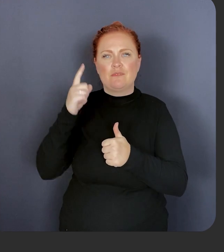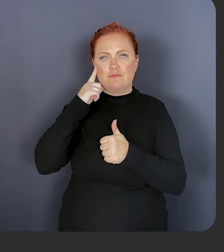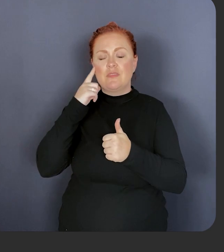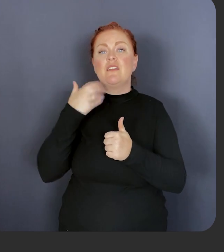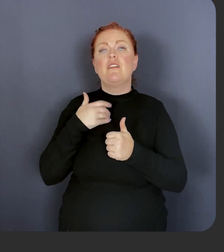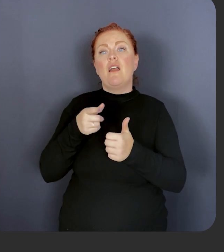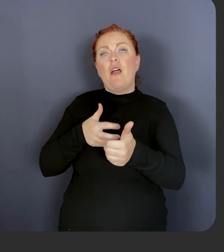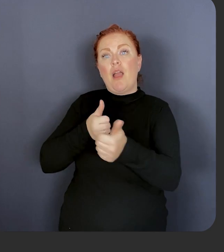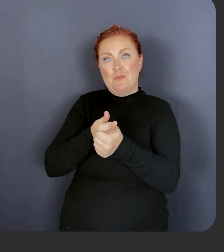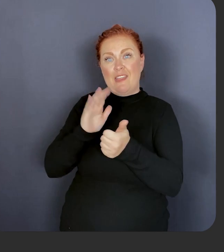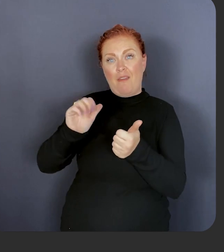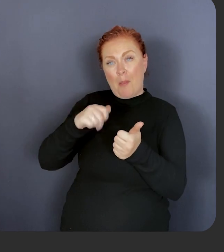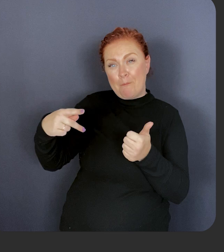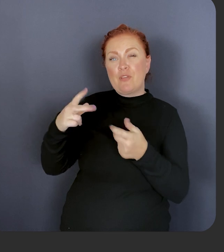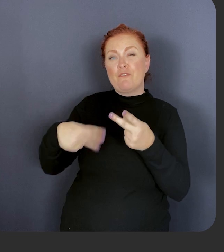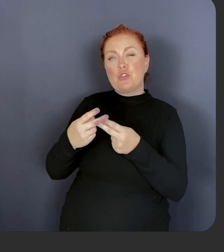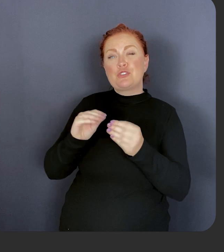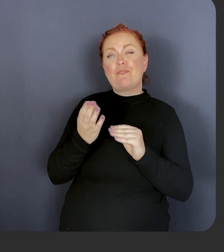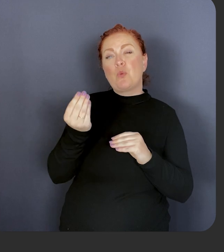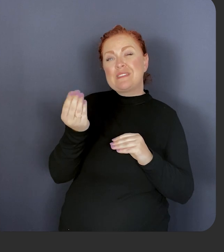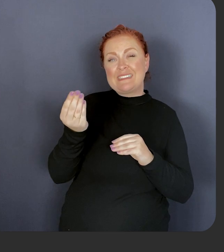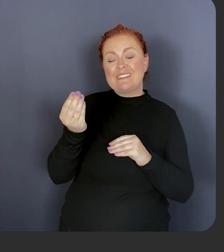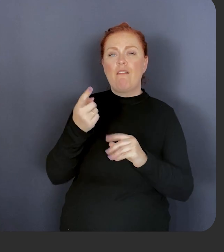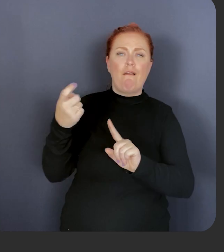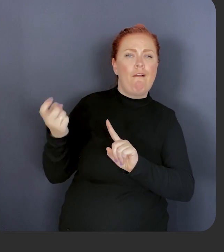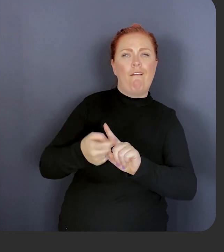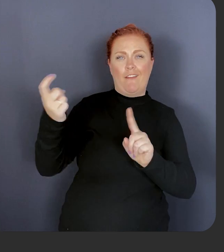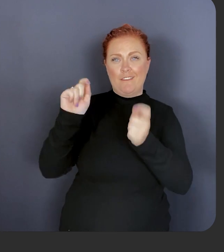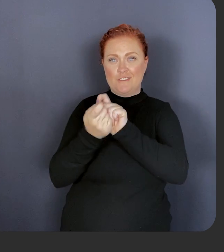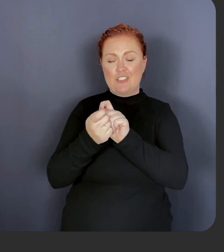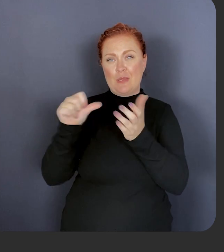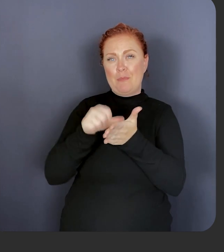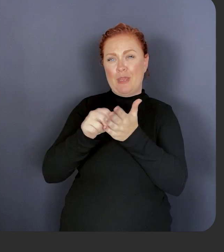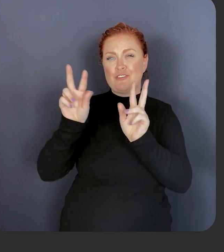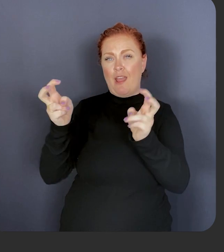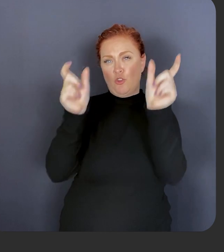is if you update your application to version 14, you can automatically change that page title.